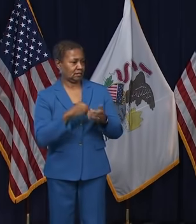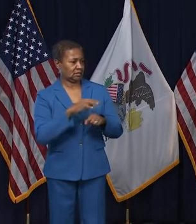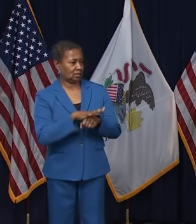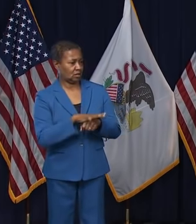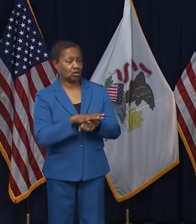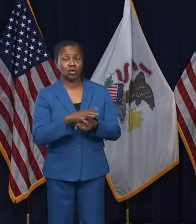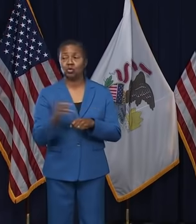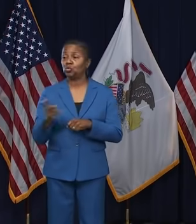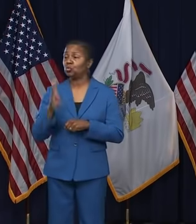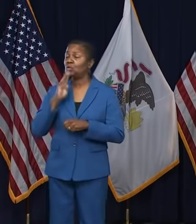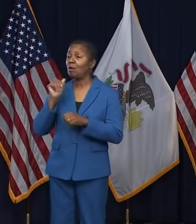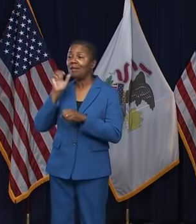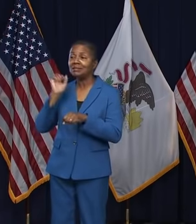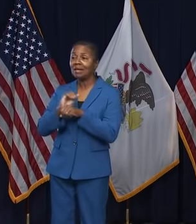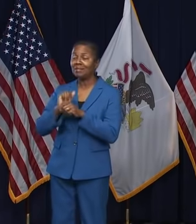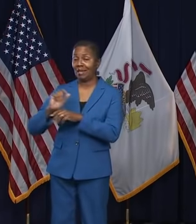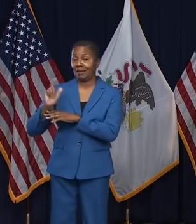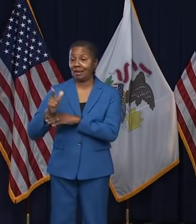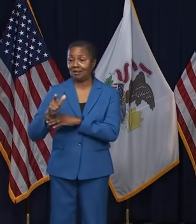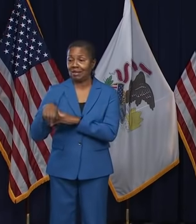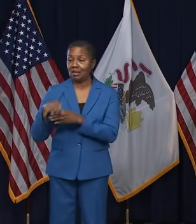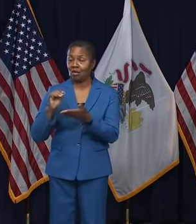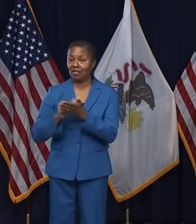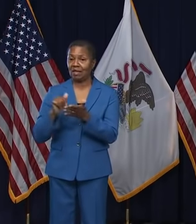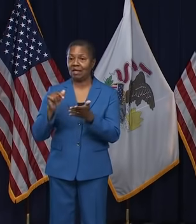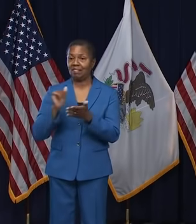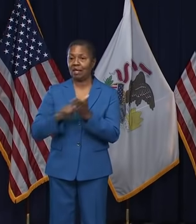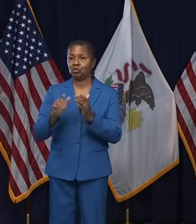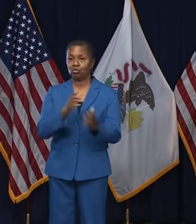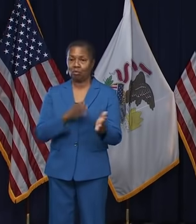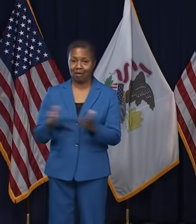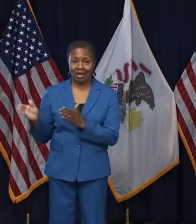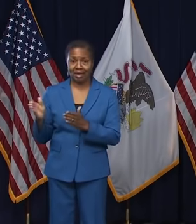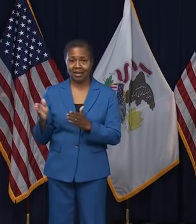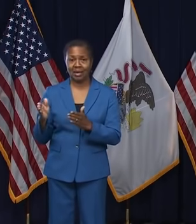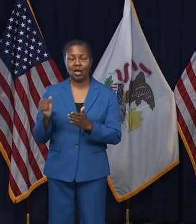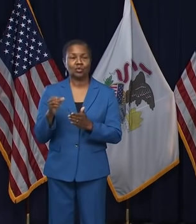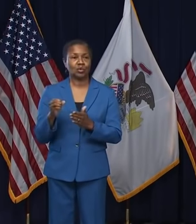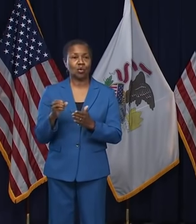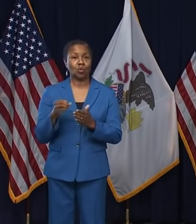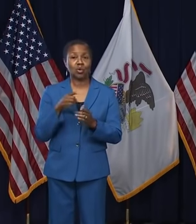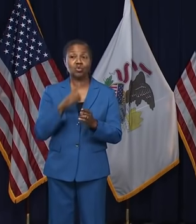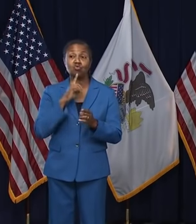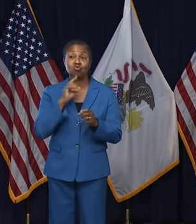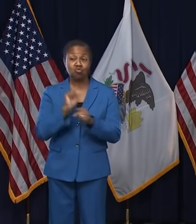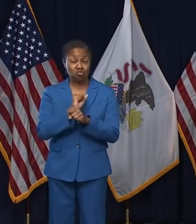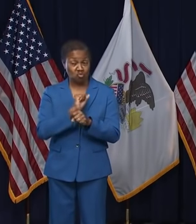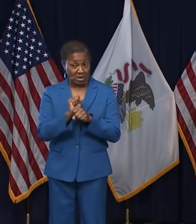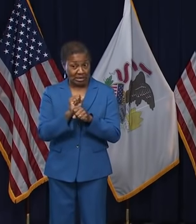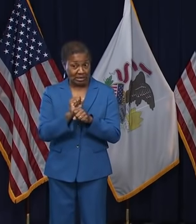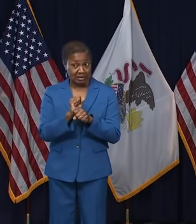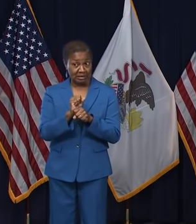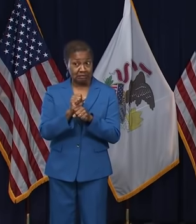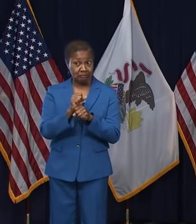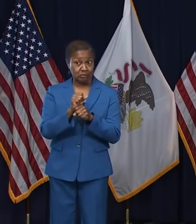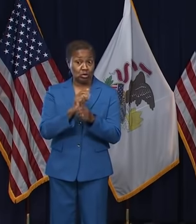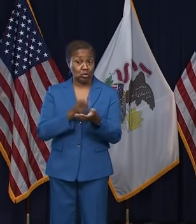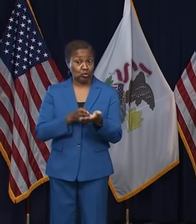and he's concerned if you do not again because spoke with